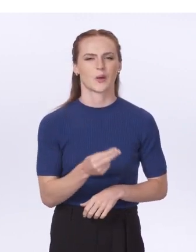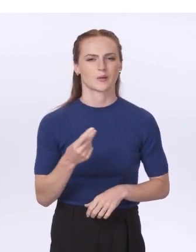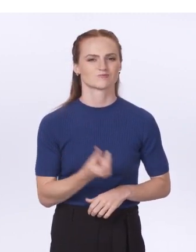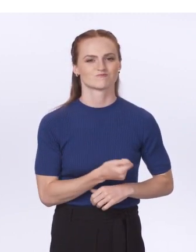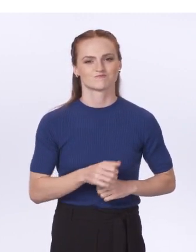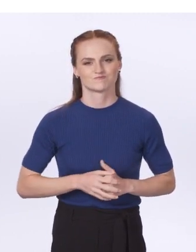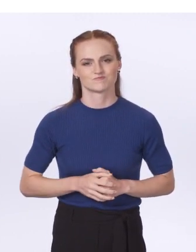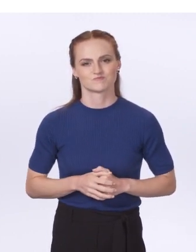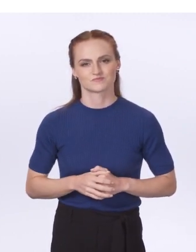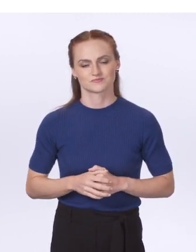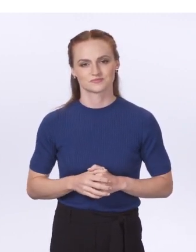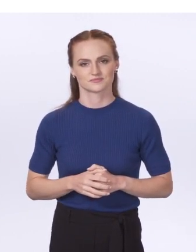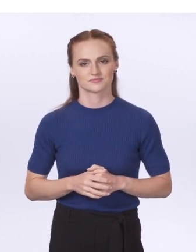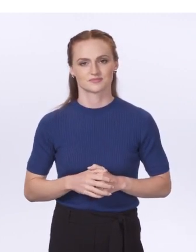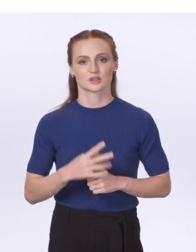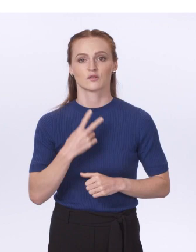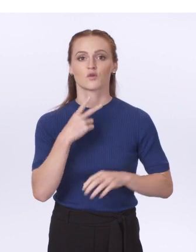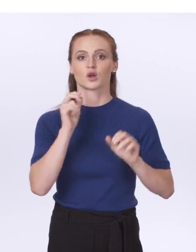Voice can bring knights to their knees.